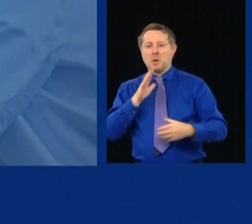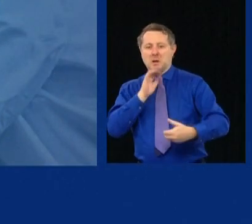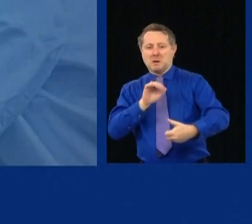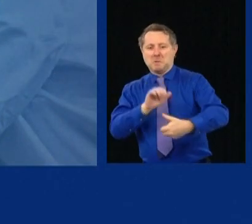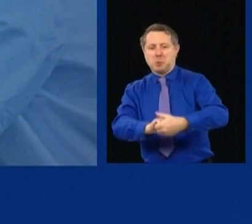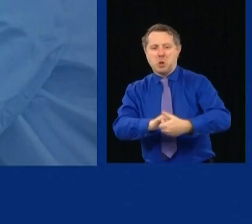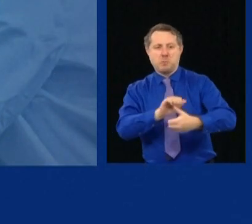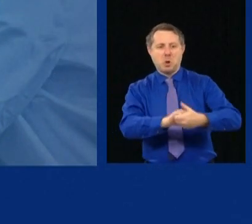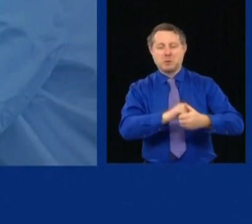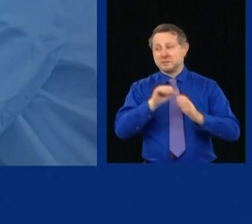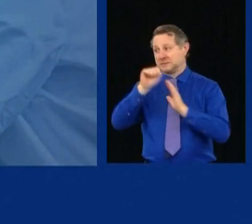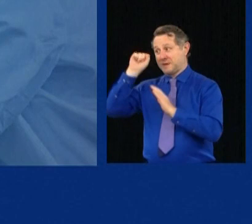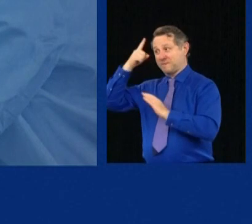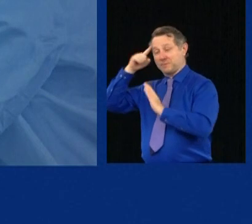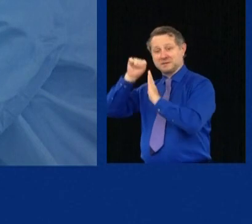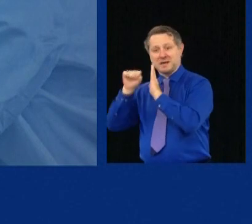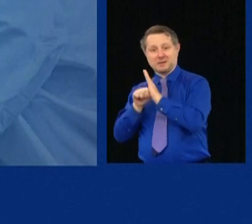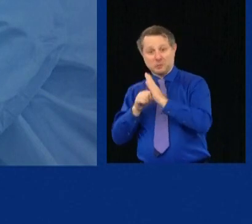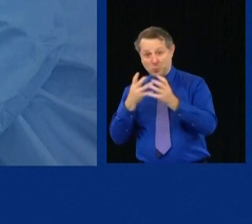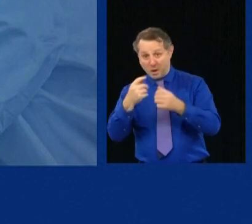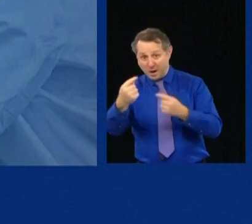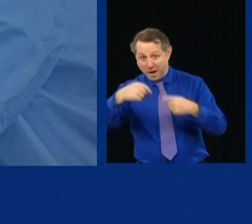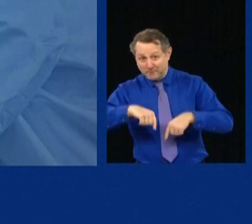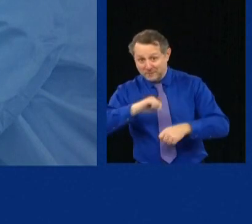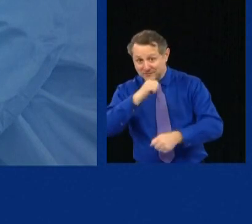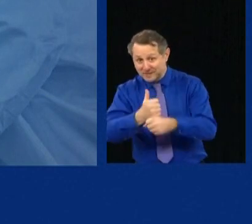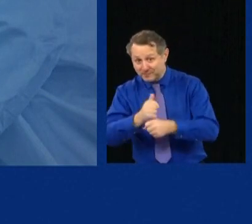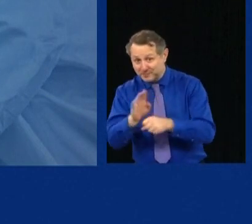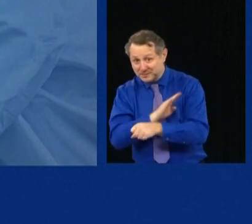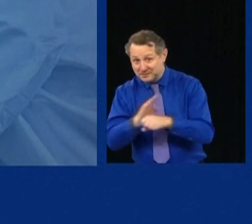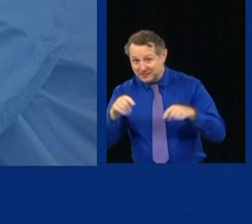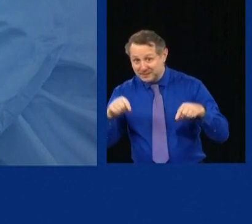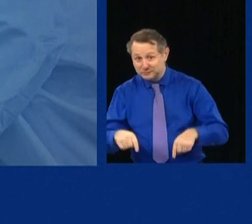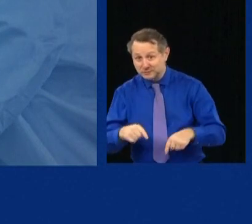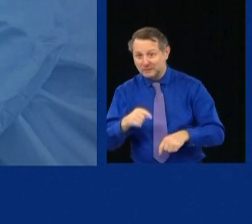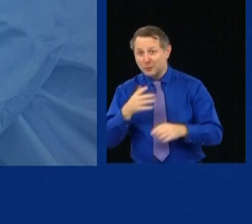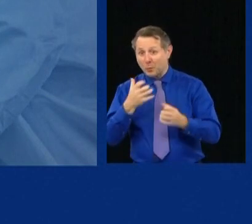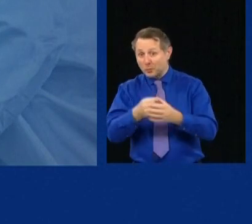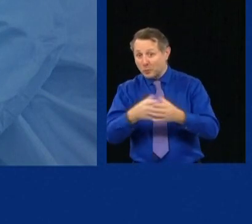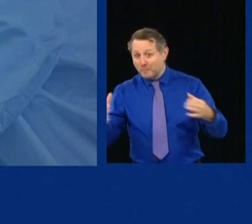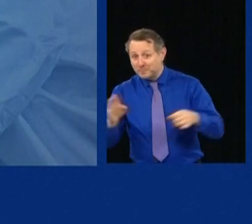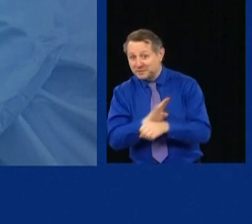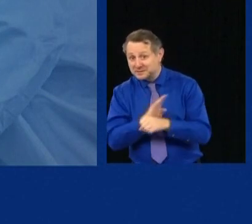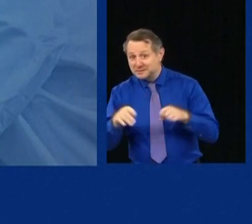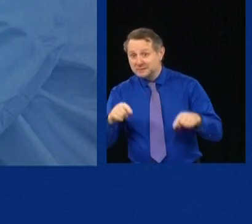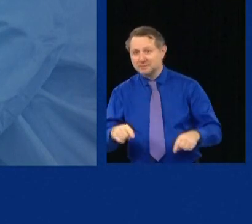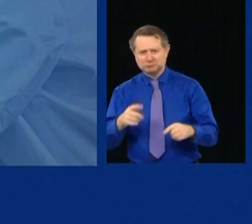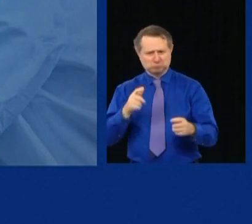HERE IN THIS STATE AND THE STATE WILL PARTNER WITH CORPORATIONS TO DO THAT.